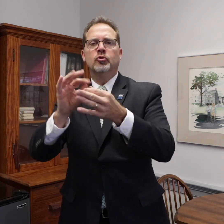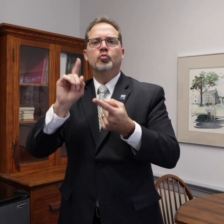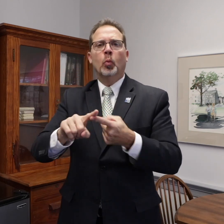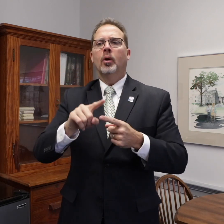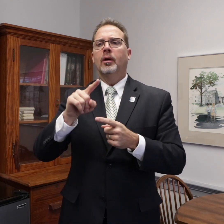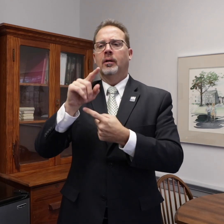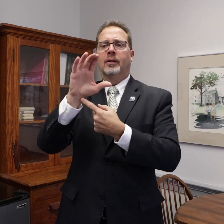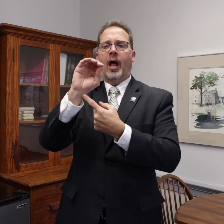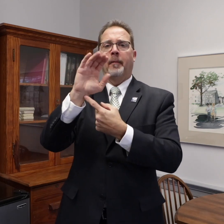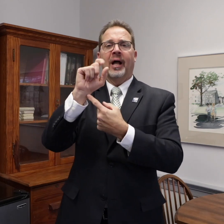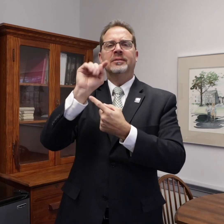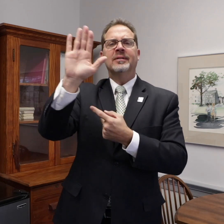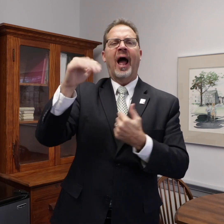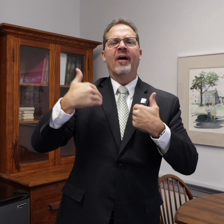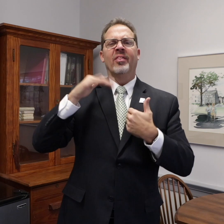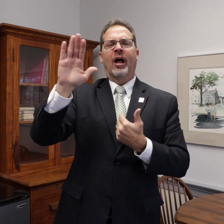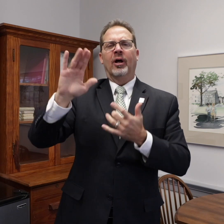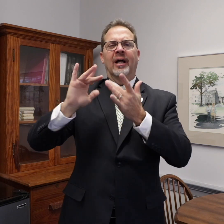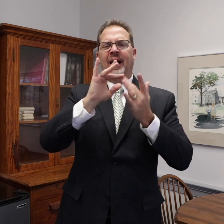years Comcast has invested in an Internet